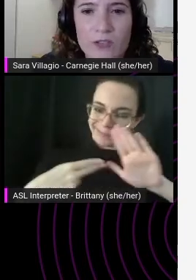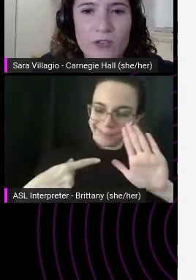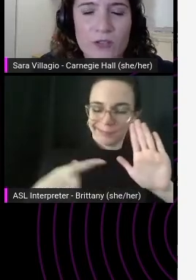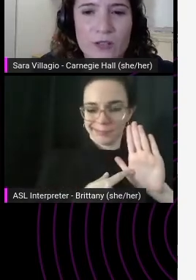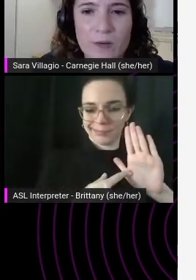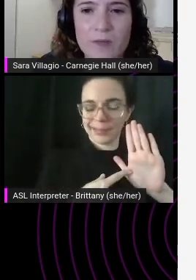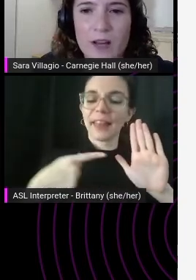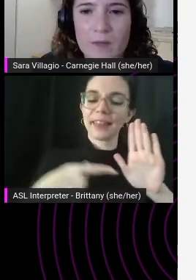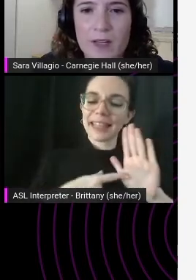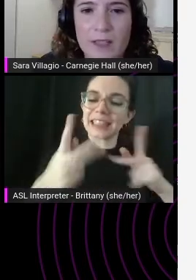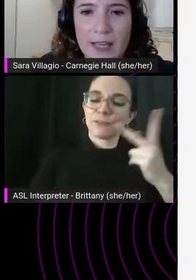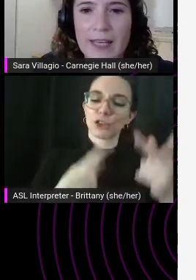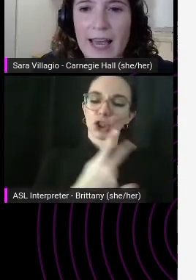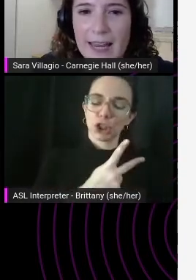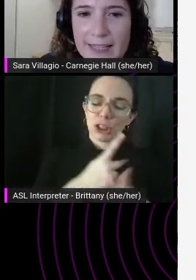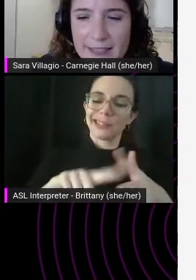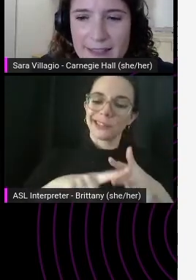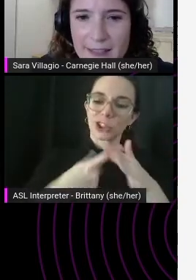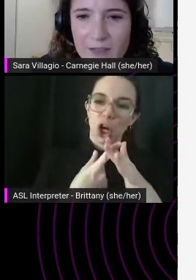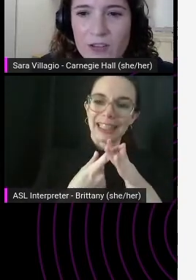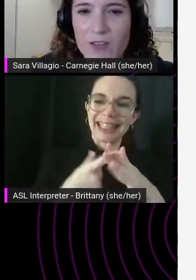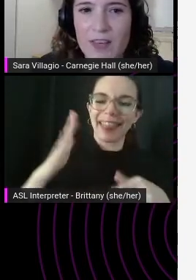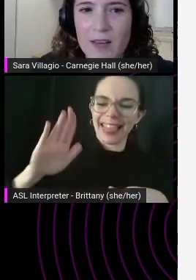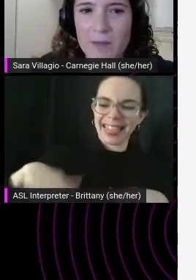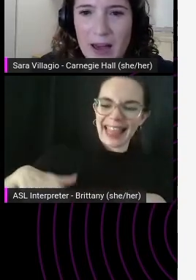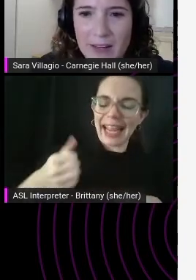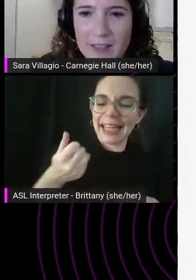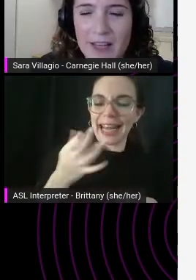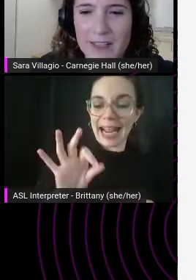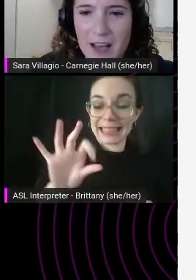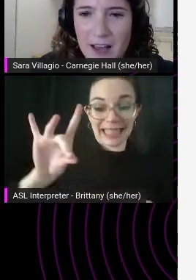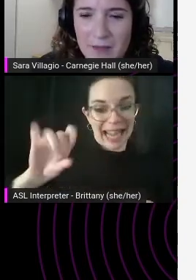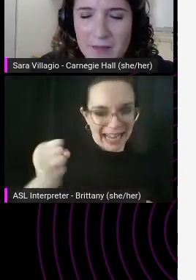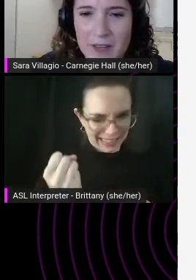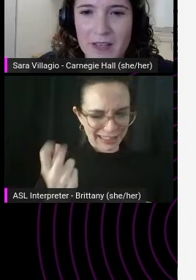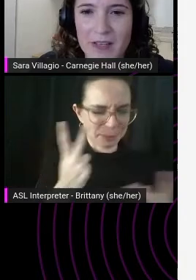introduced sometime in the late 80's. And if you can think back to that time,